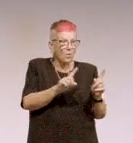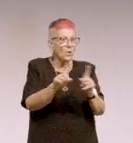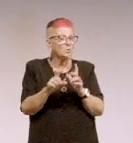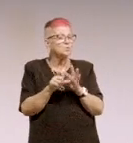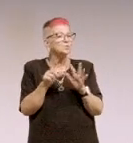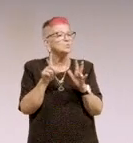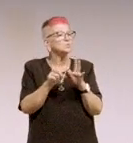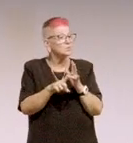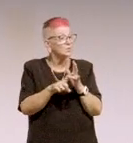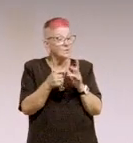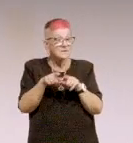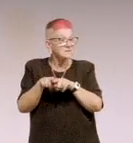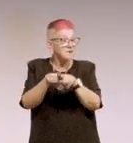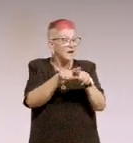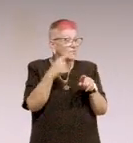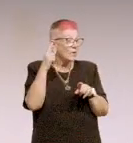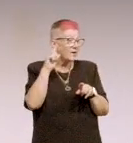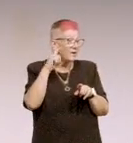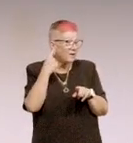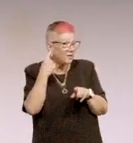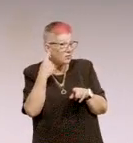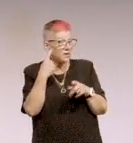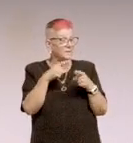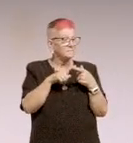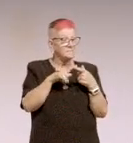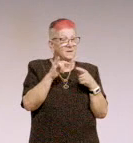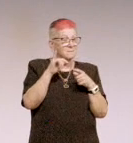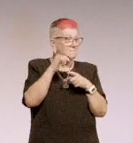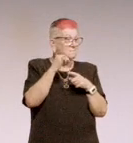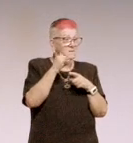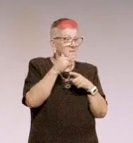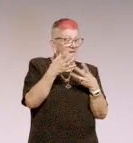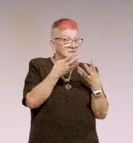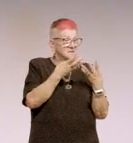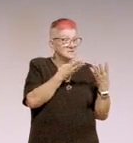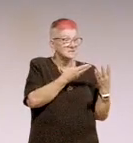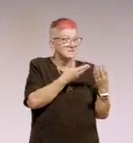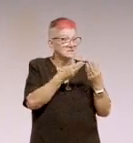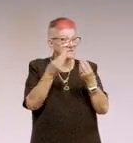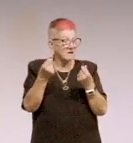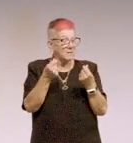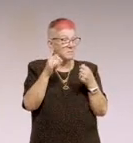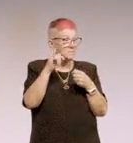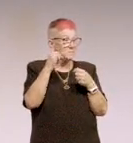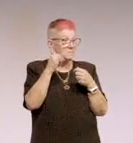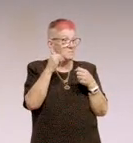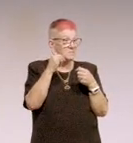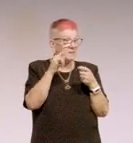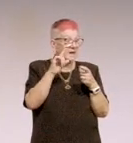Similarly, for hearing, someone may be a bartender, and you might not be able to hear them.